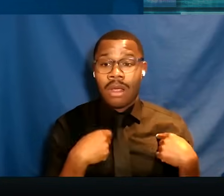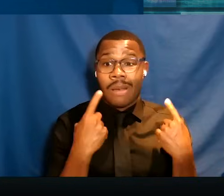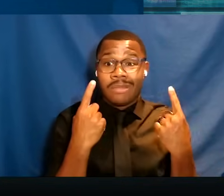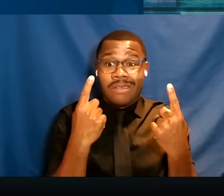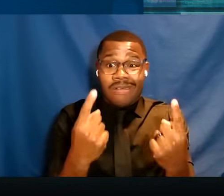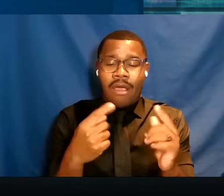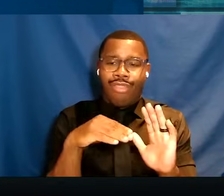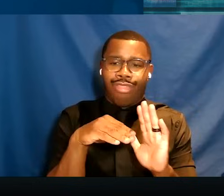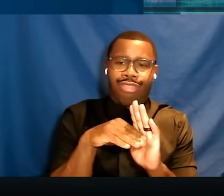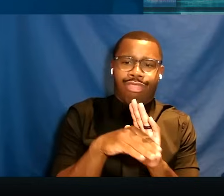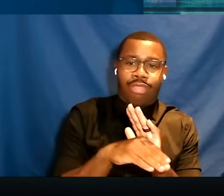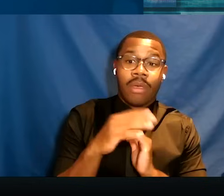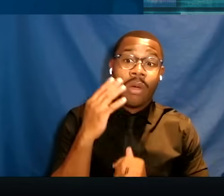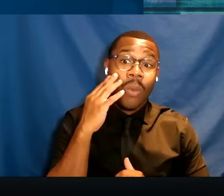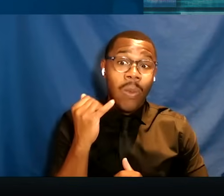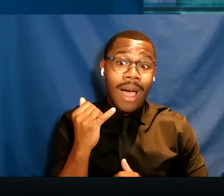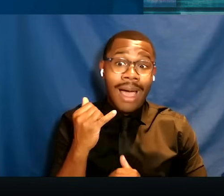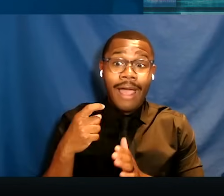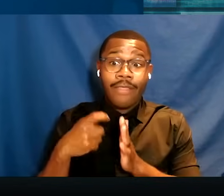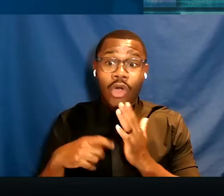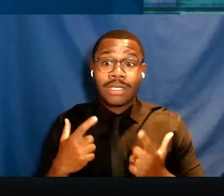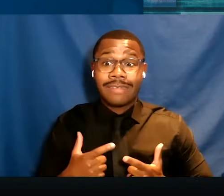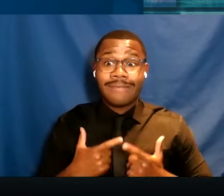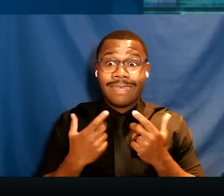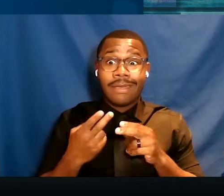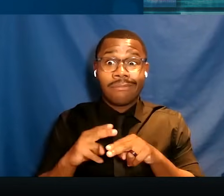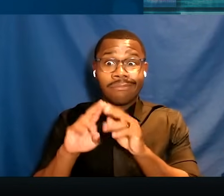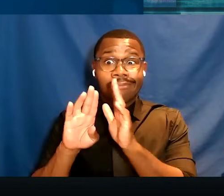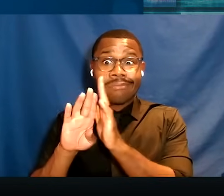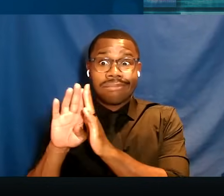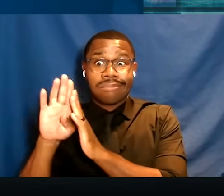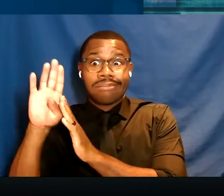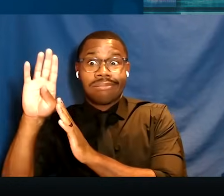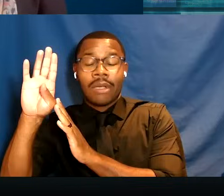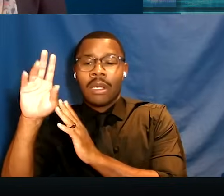And indeed we will catch people up over the term of this contract through those minimums increases.